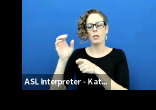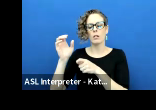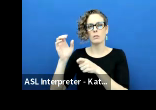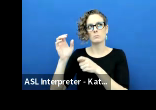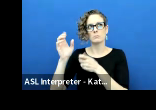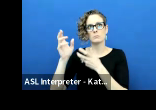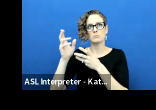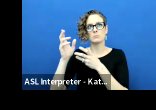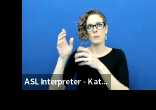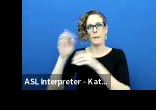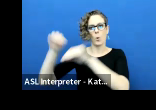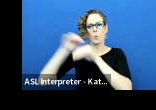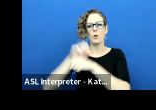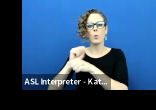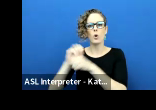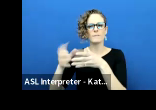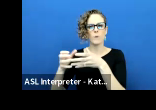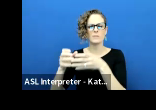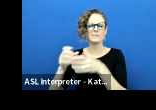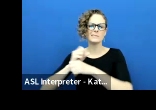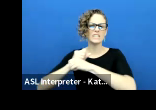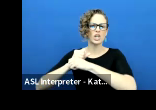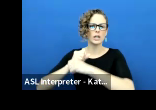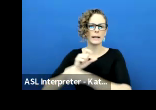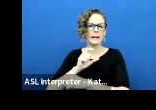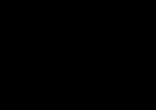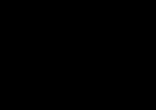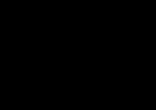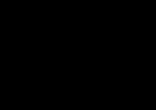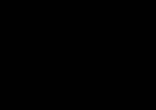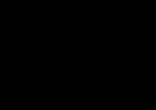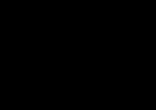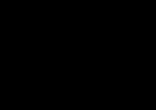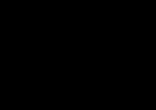companies and they use NFC tags for the security guards to go around their beats every place where